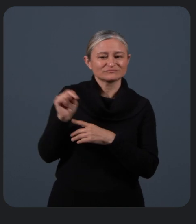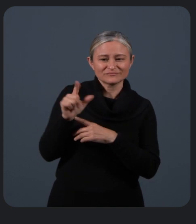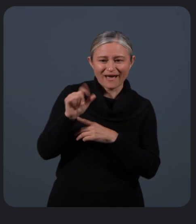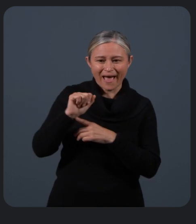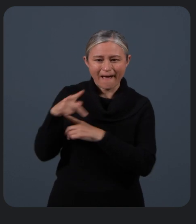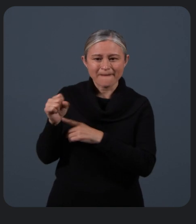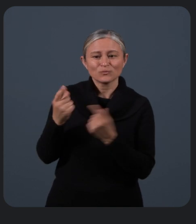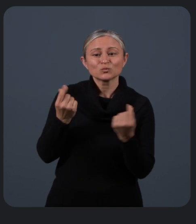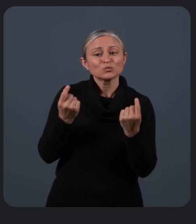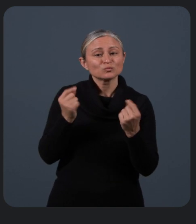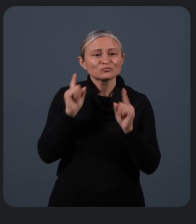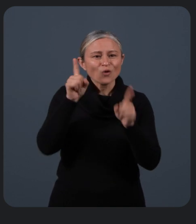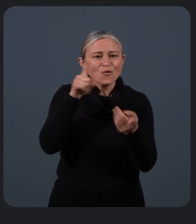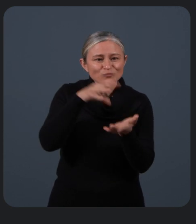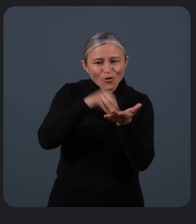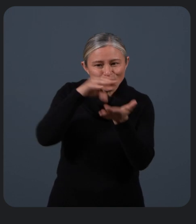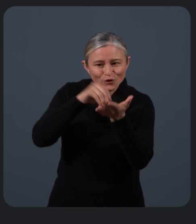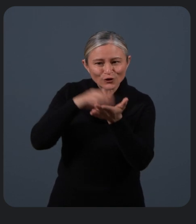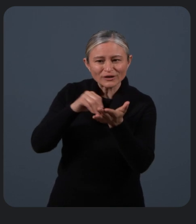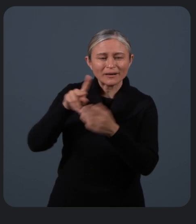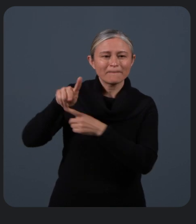from data to development.